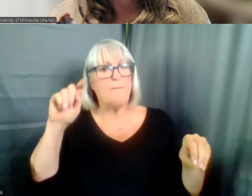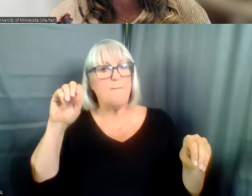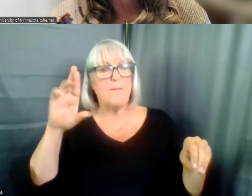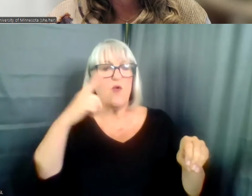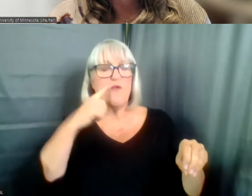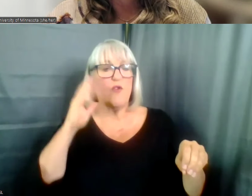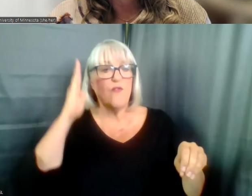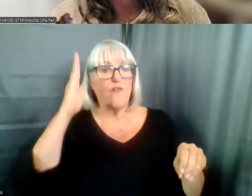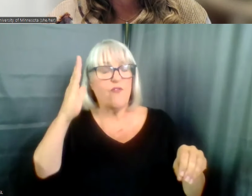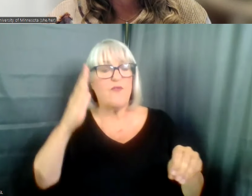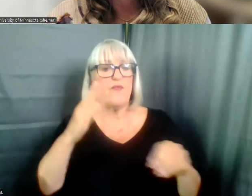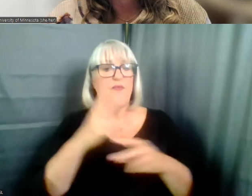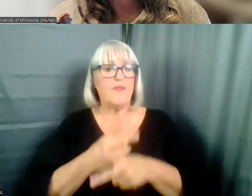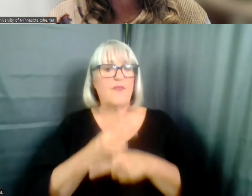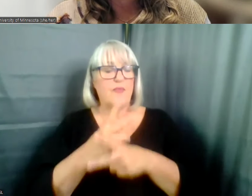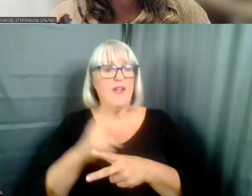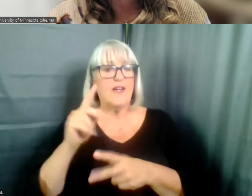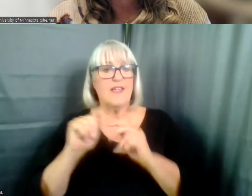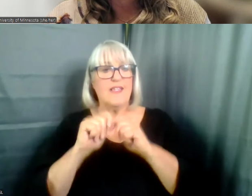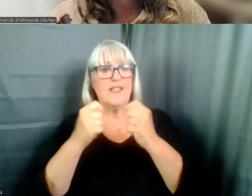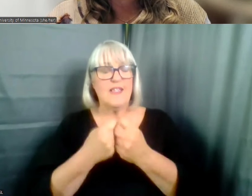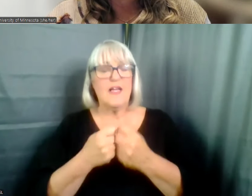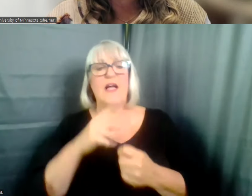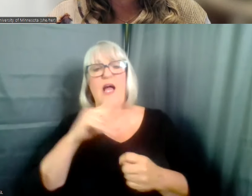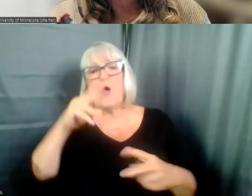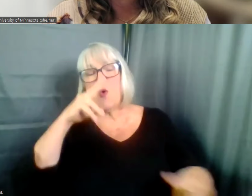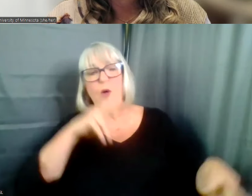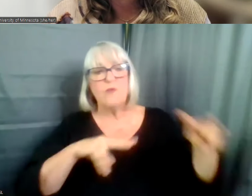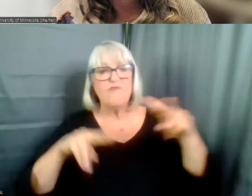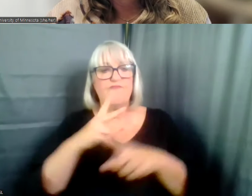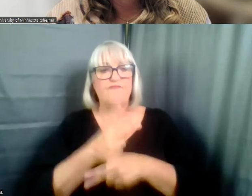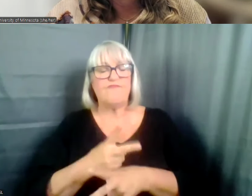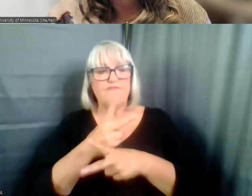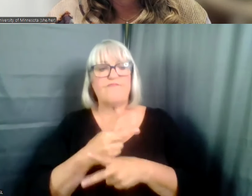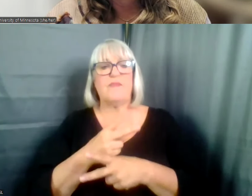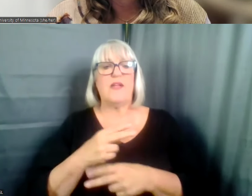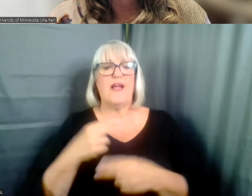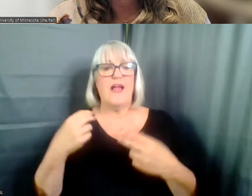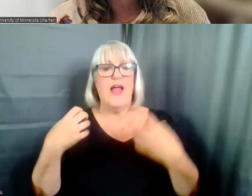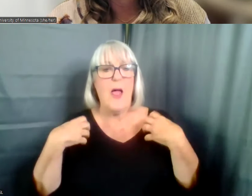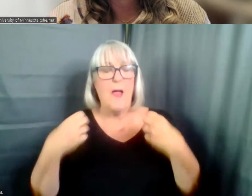teams, and perform supervised health maintenance tasks. Direct care professionals in particular need